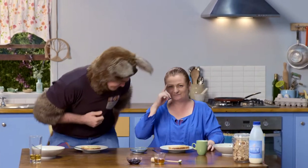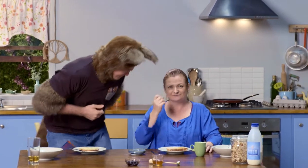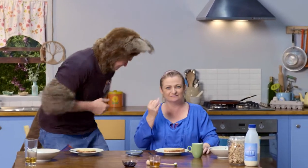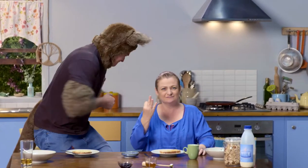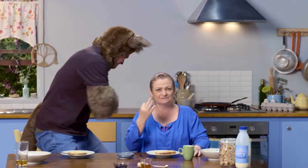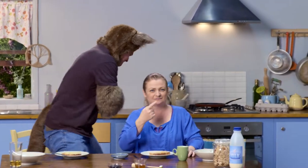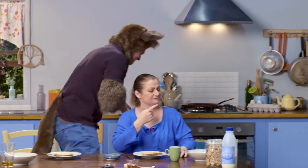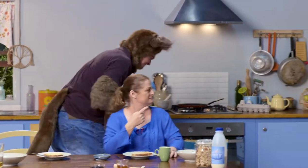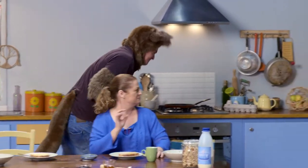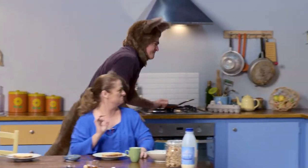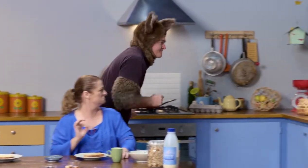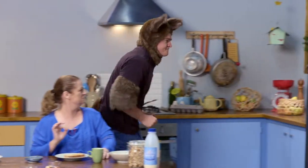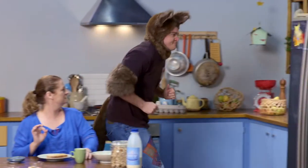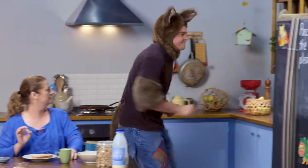I don't think I've got any left.